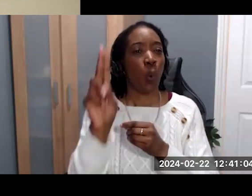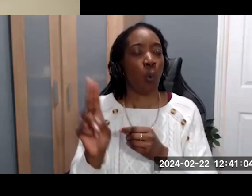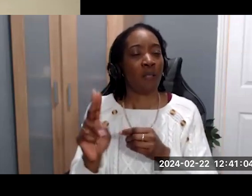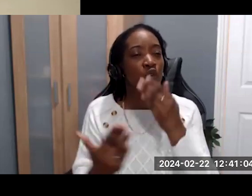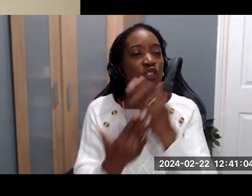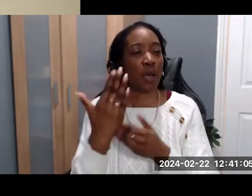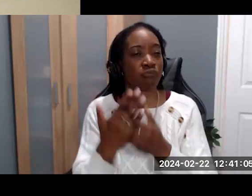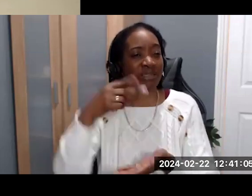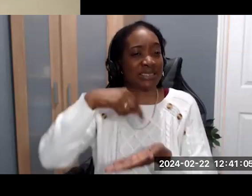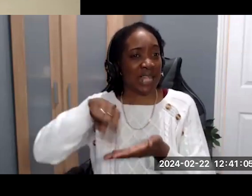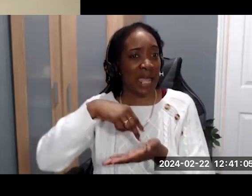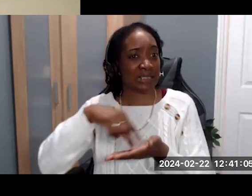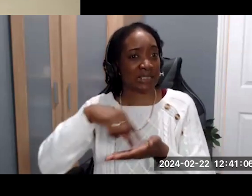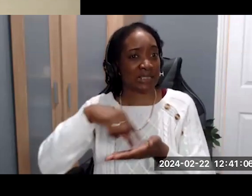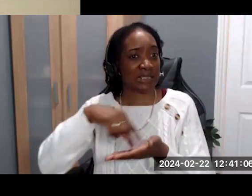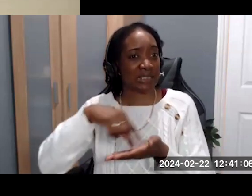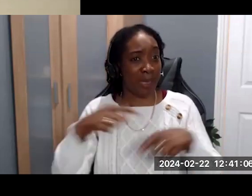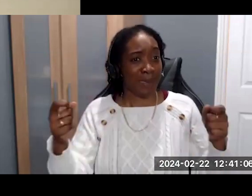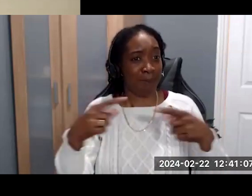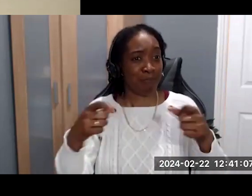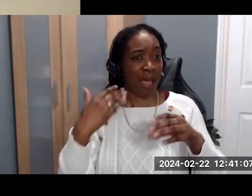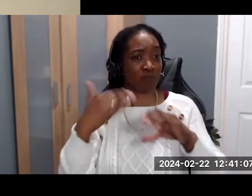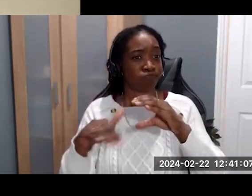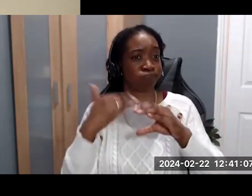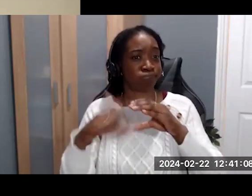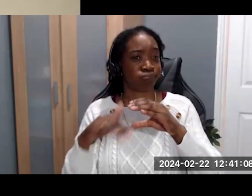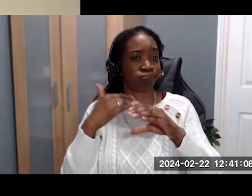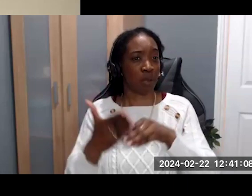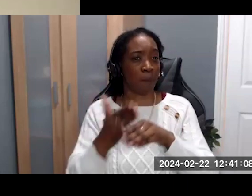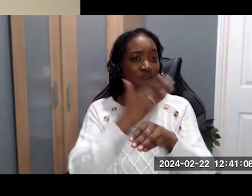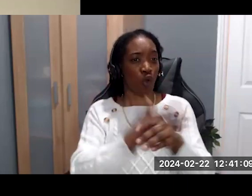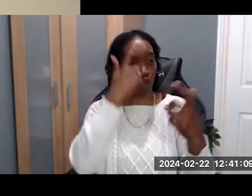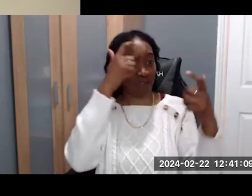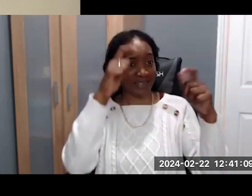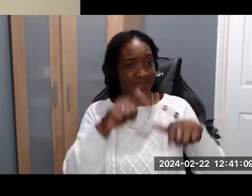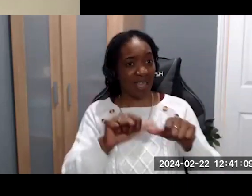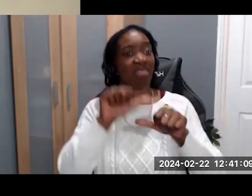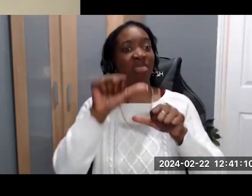very first email exchanges and online meetings before the residents and then during our stay a